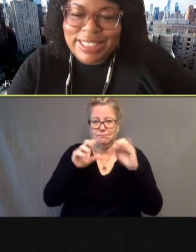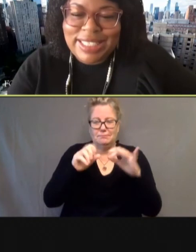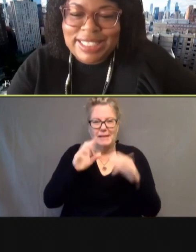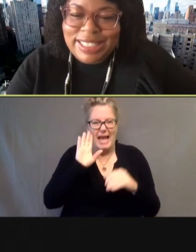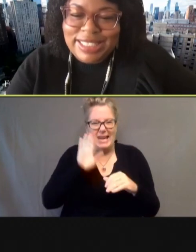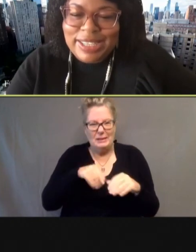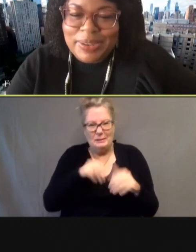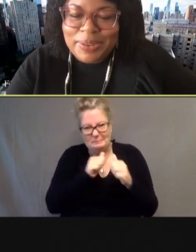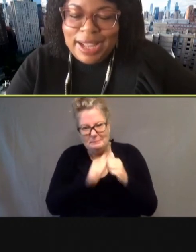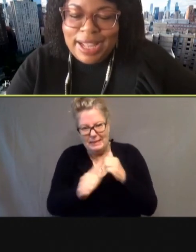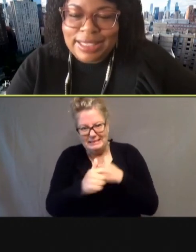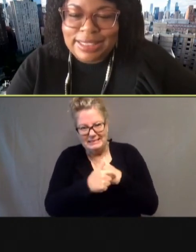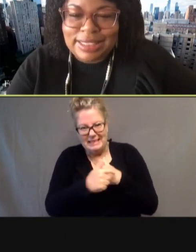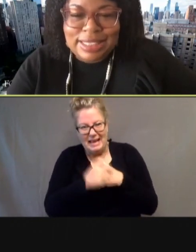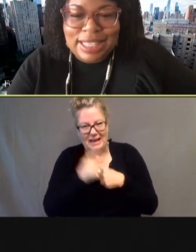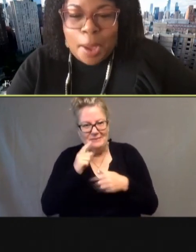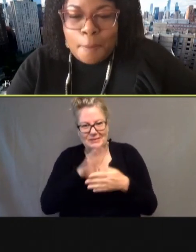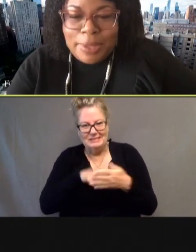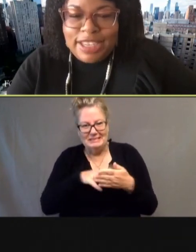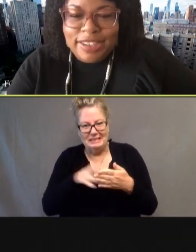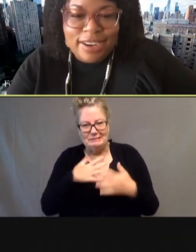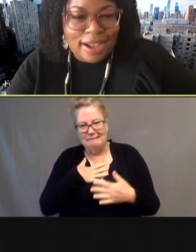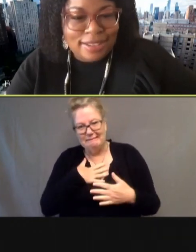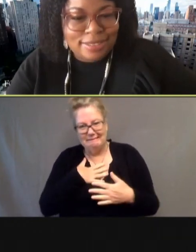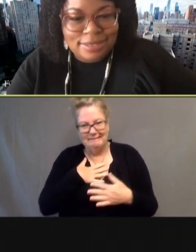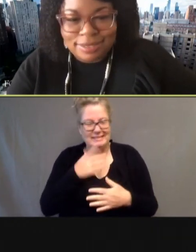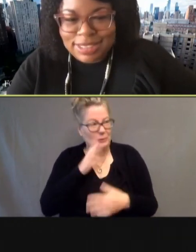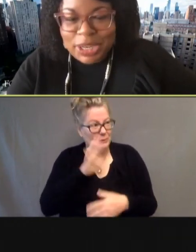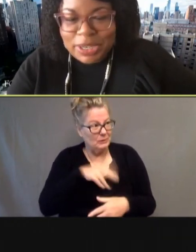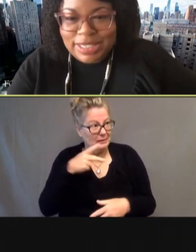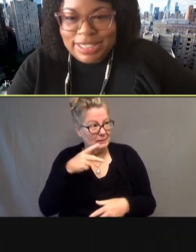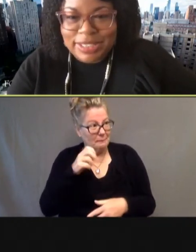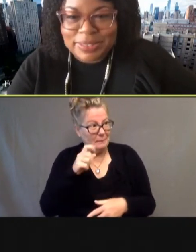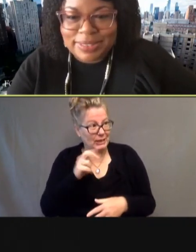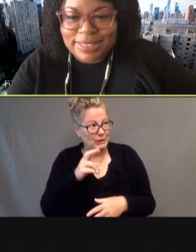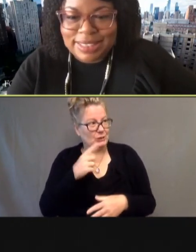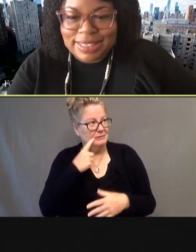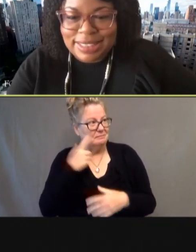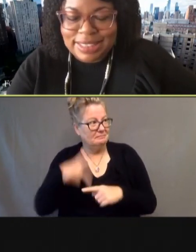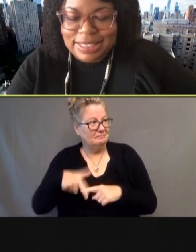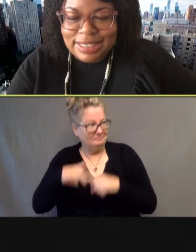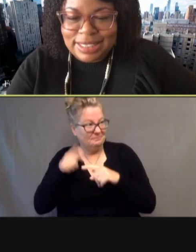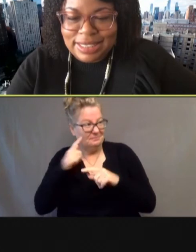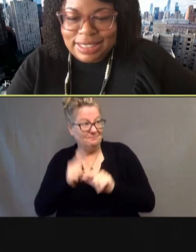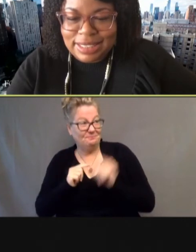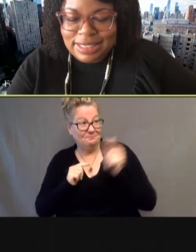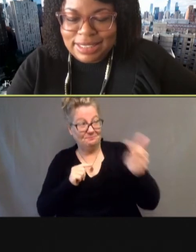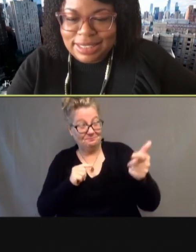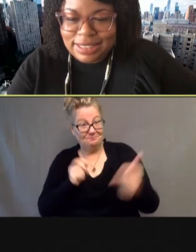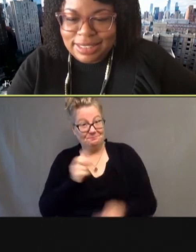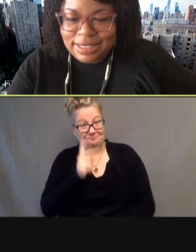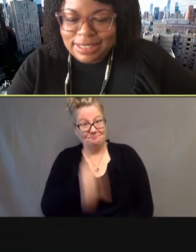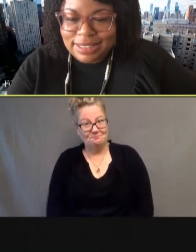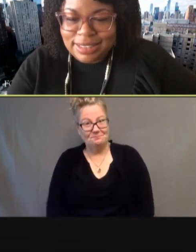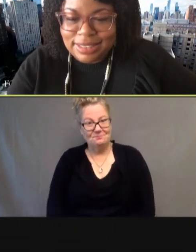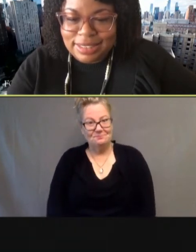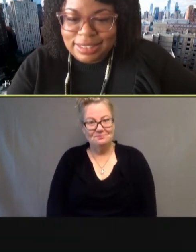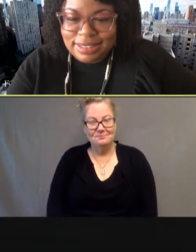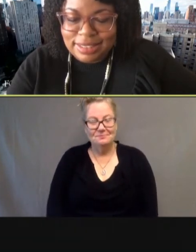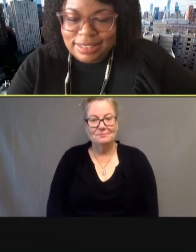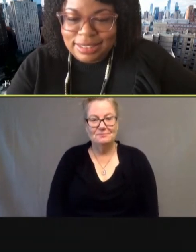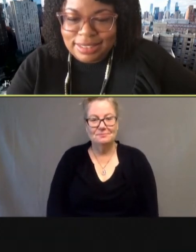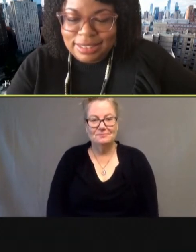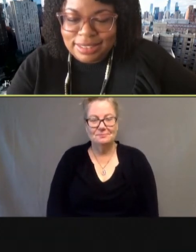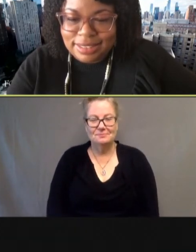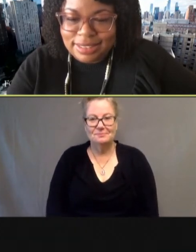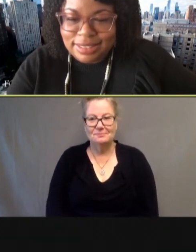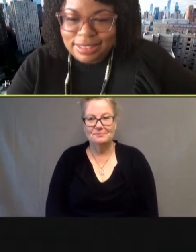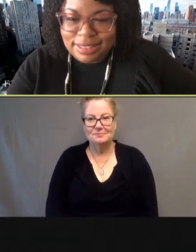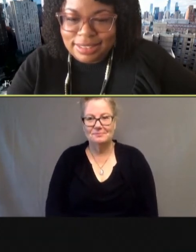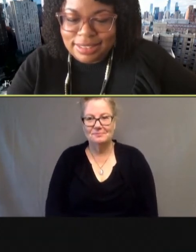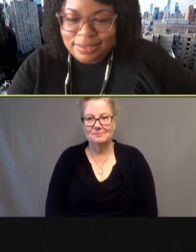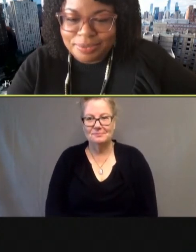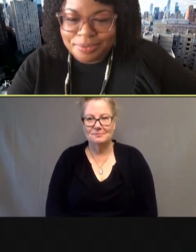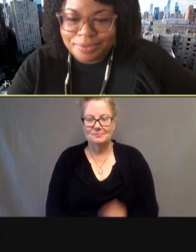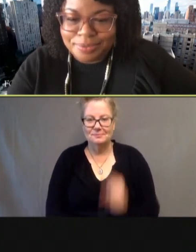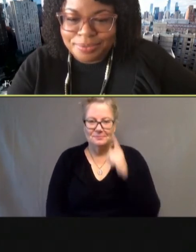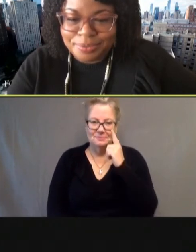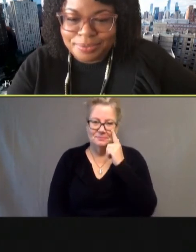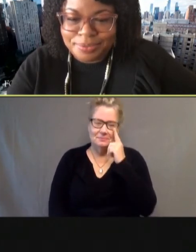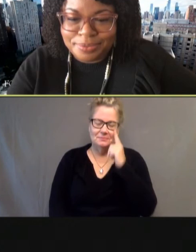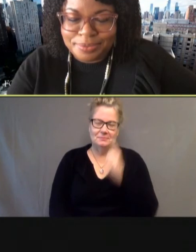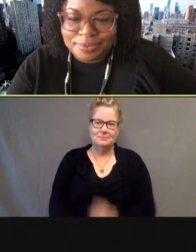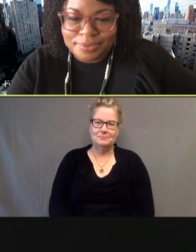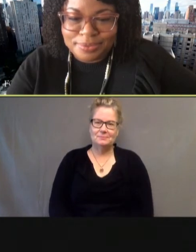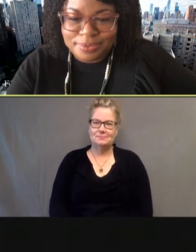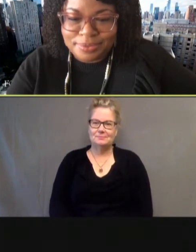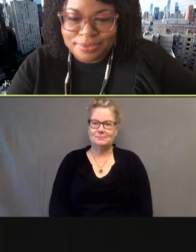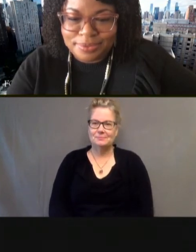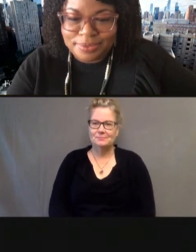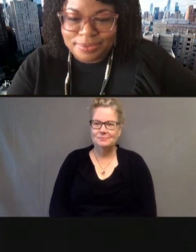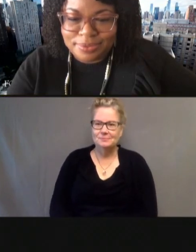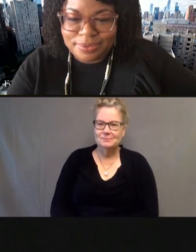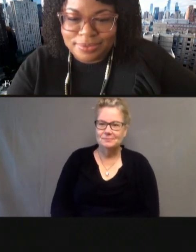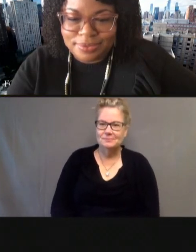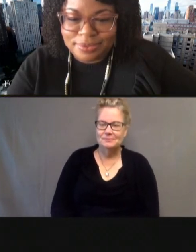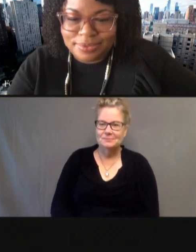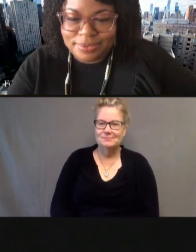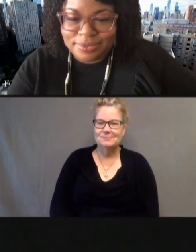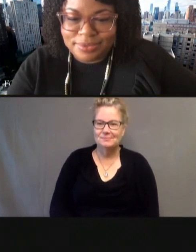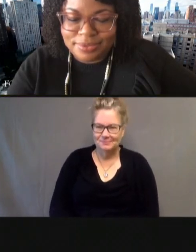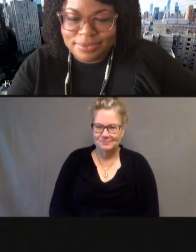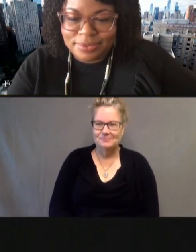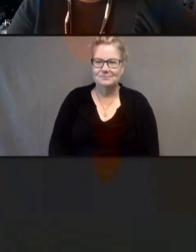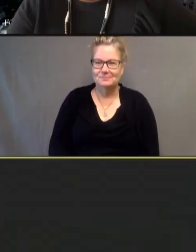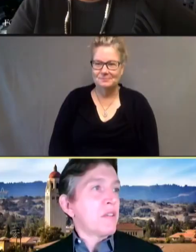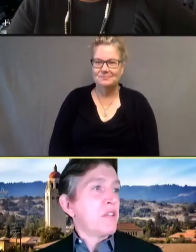schedule. So Peter, I'll turn it to you.